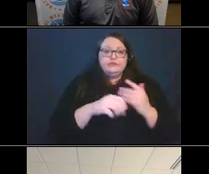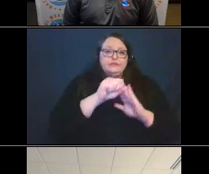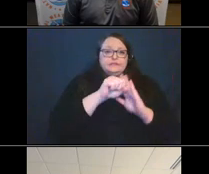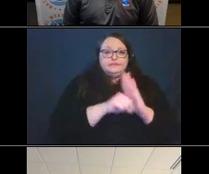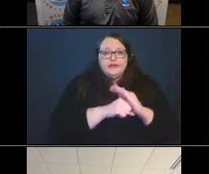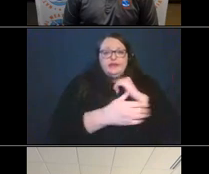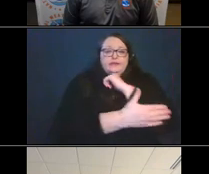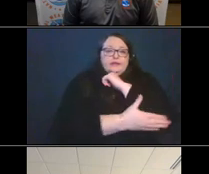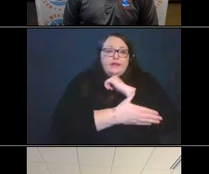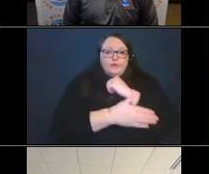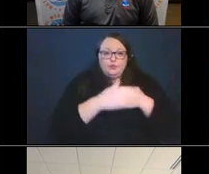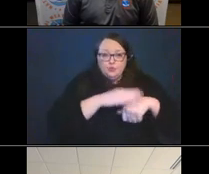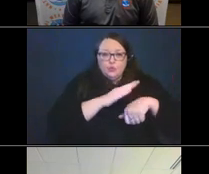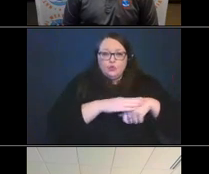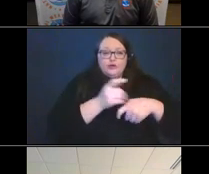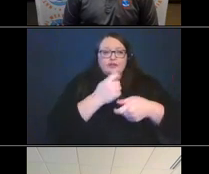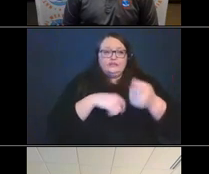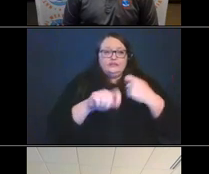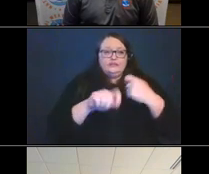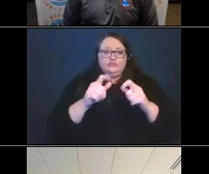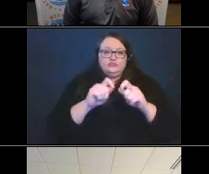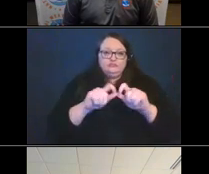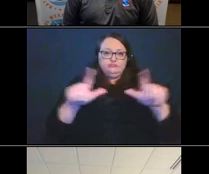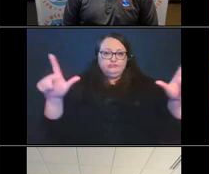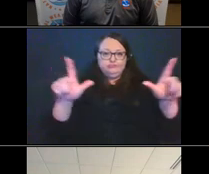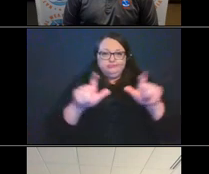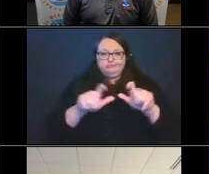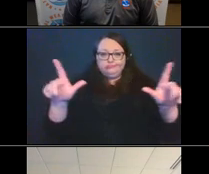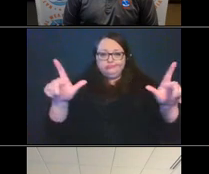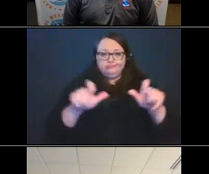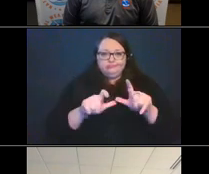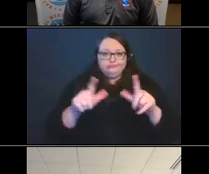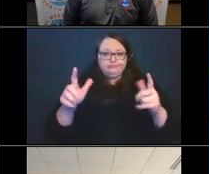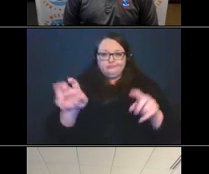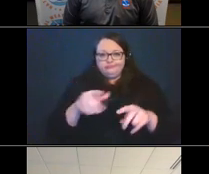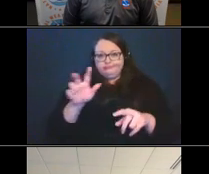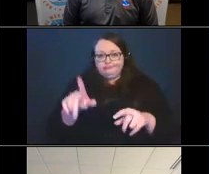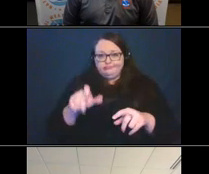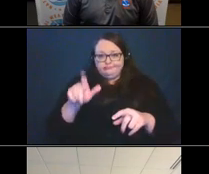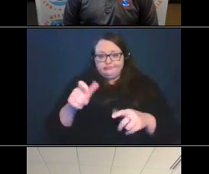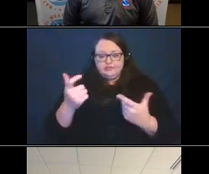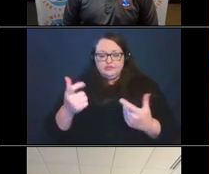rather than just zoom/scrolling? Yeah, we're looking at the graphics